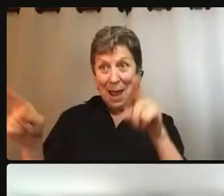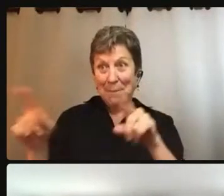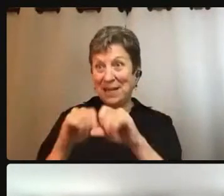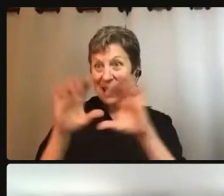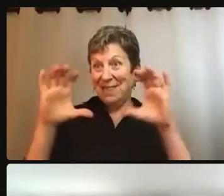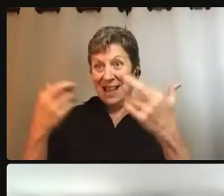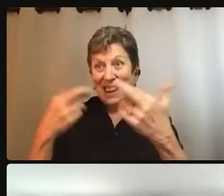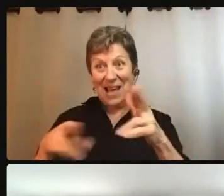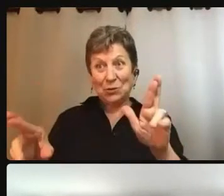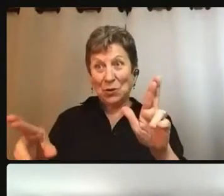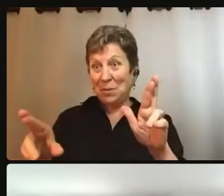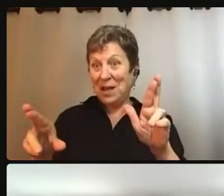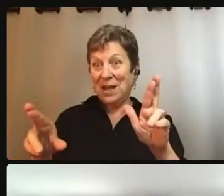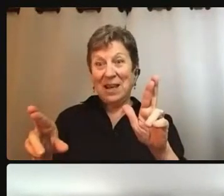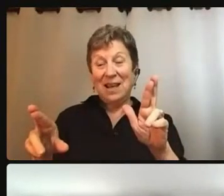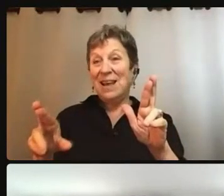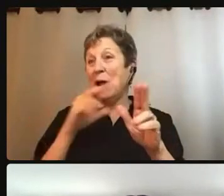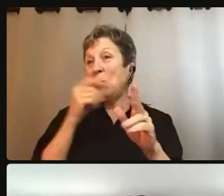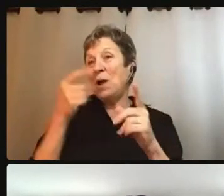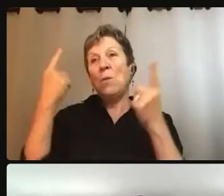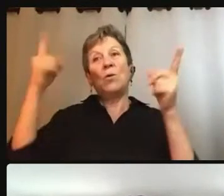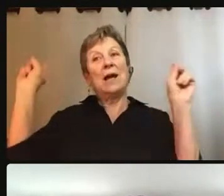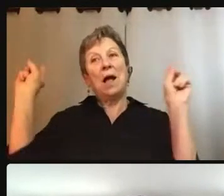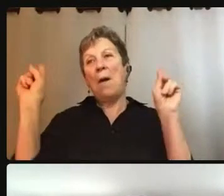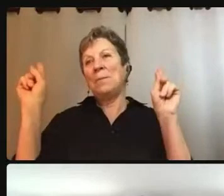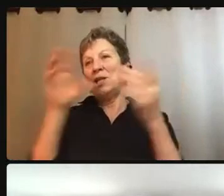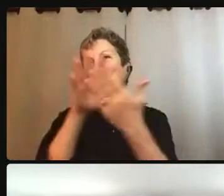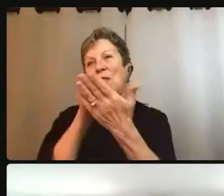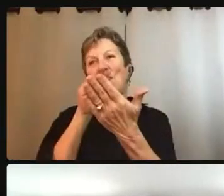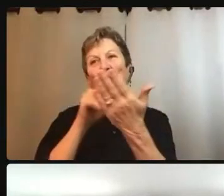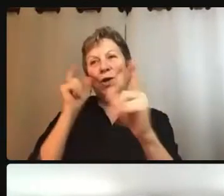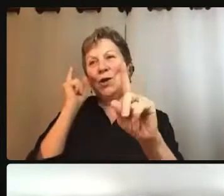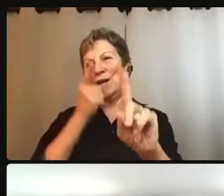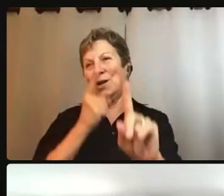TO BE DONE.